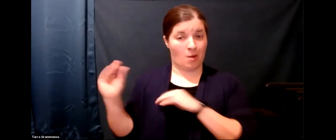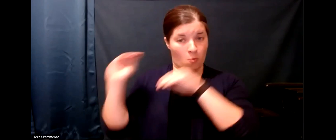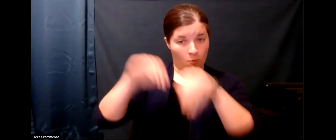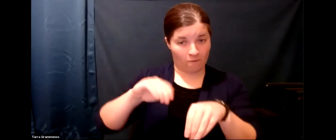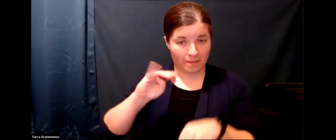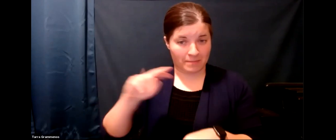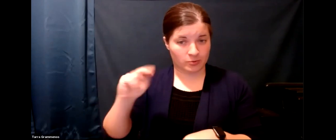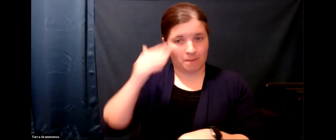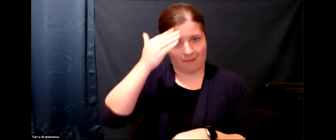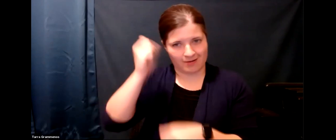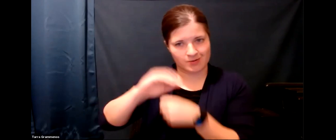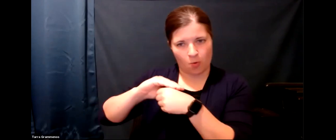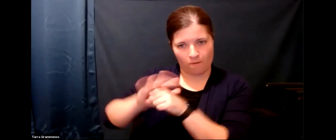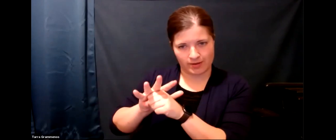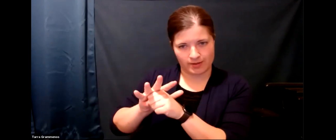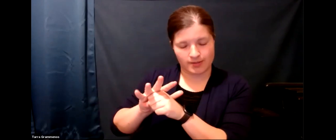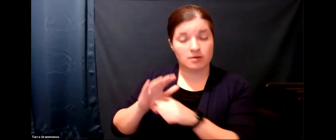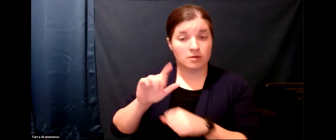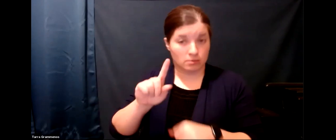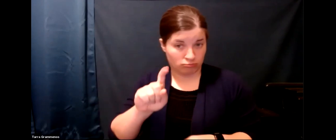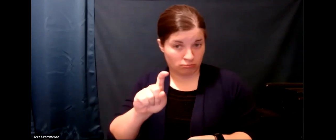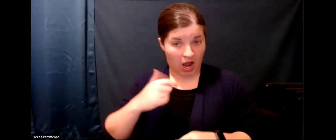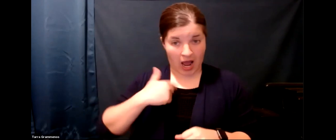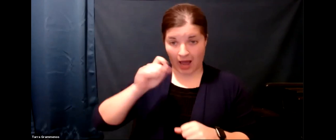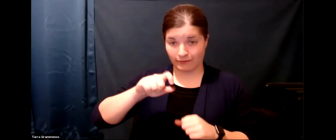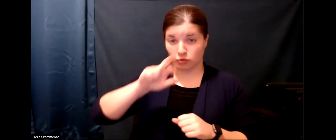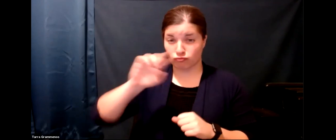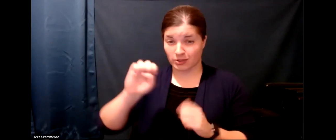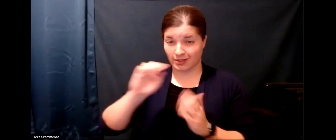Do I have to refill out the absentee ballot again now